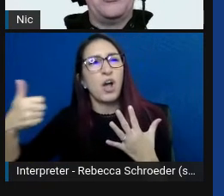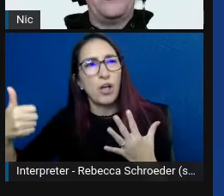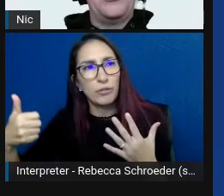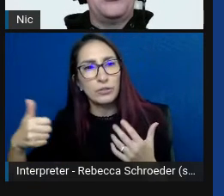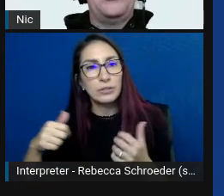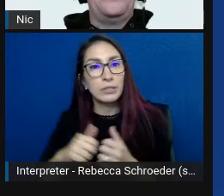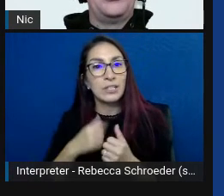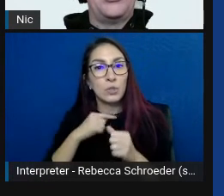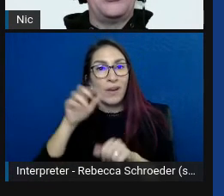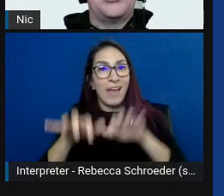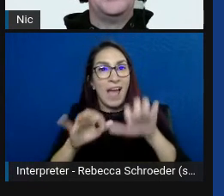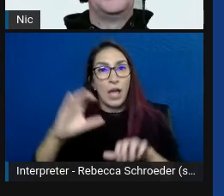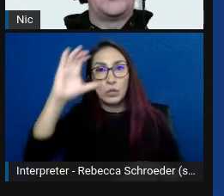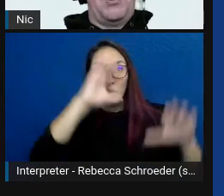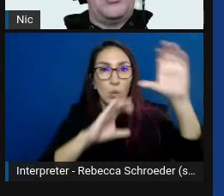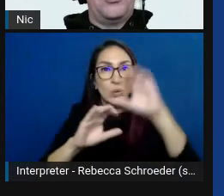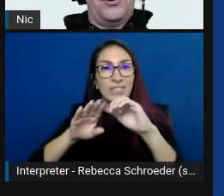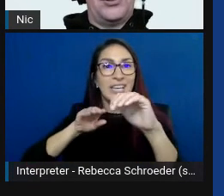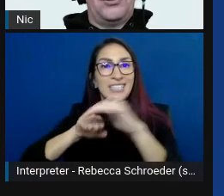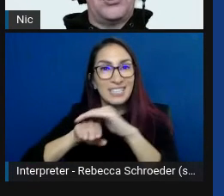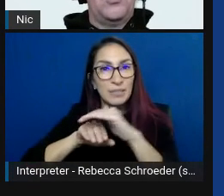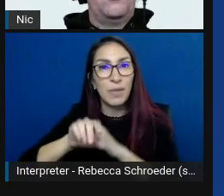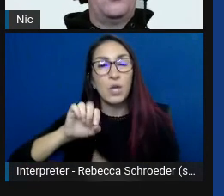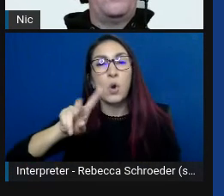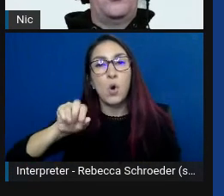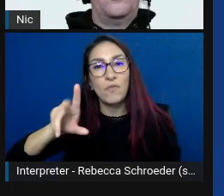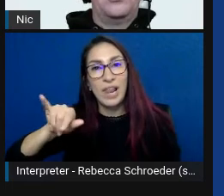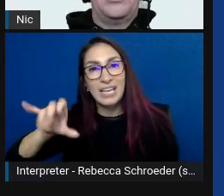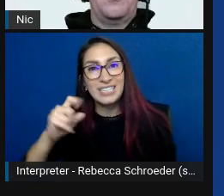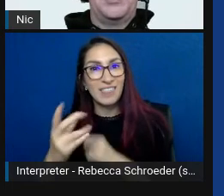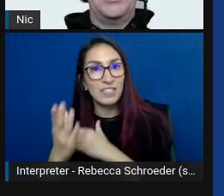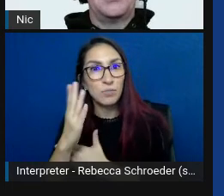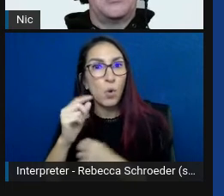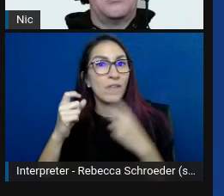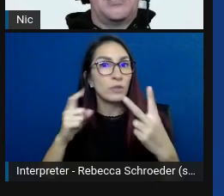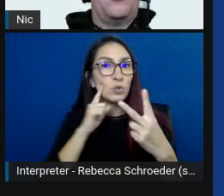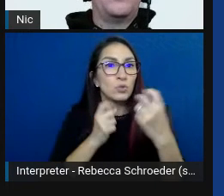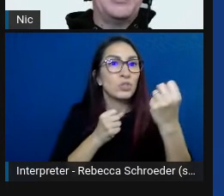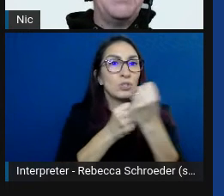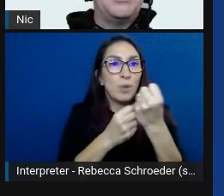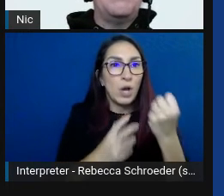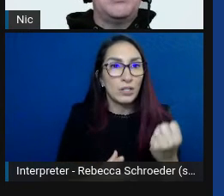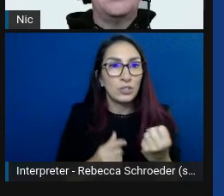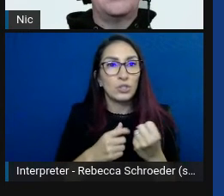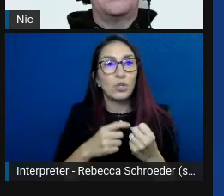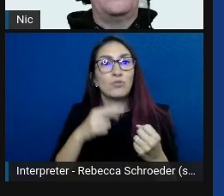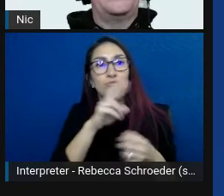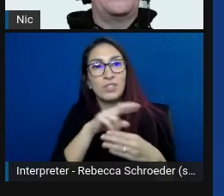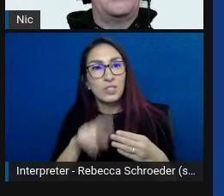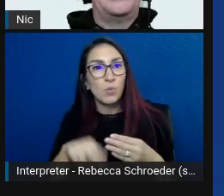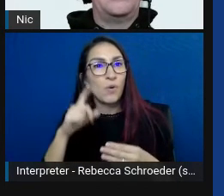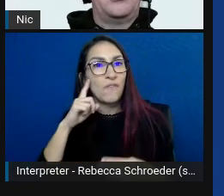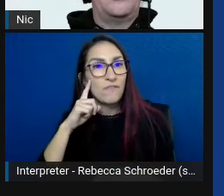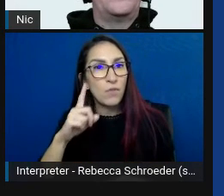the first two sponsored results were for overlay companies. I won't name them because they're quick to call in their lawyers